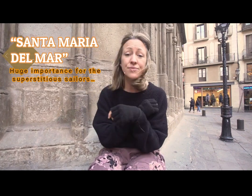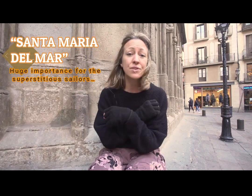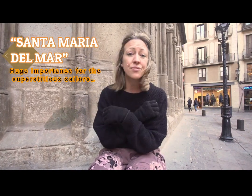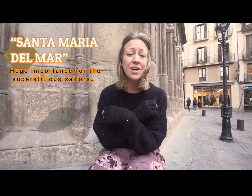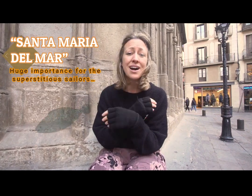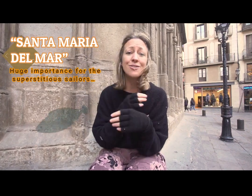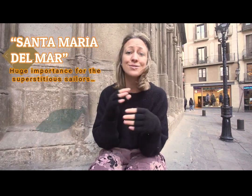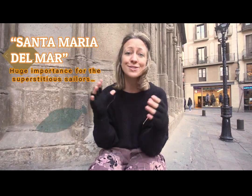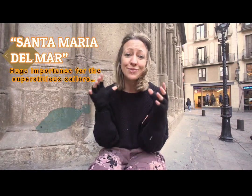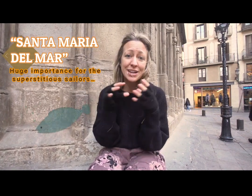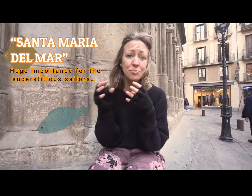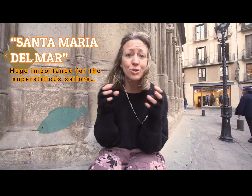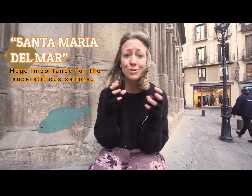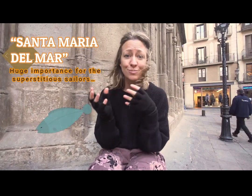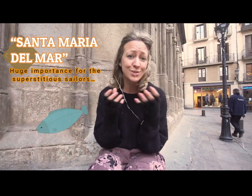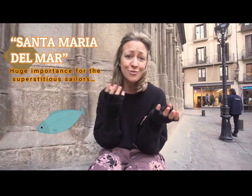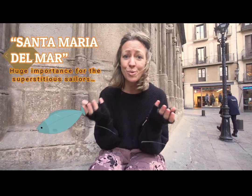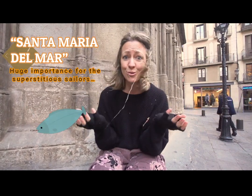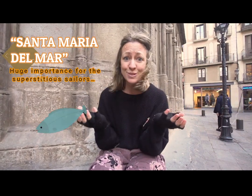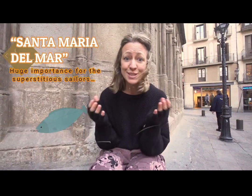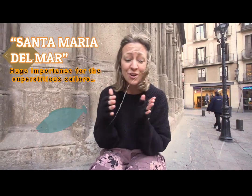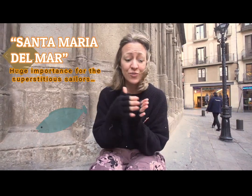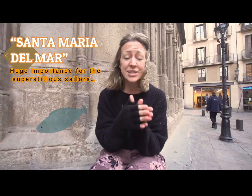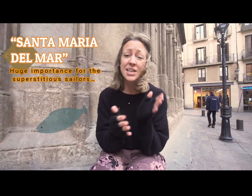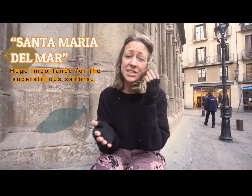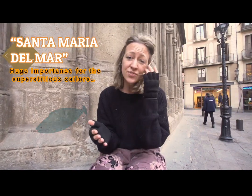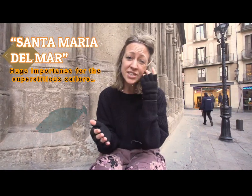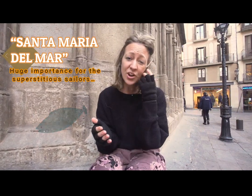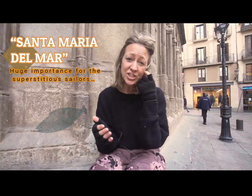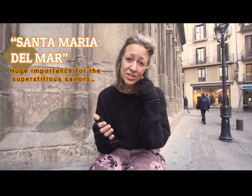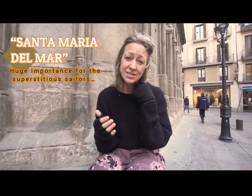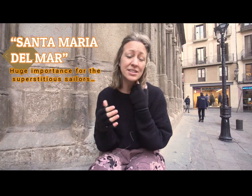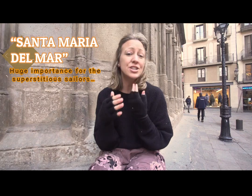And the ceiling was full of thousands of little models of boats facing in different directions